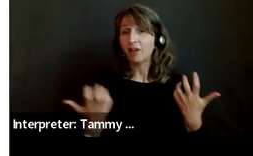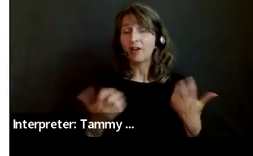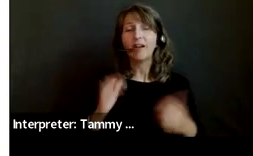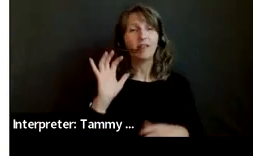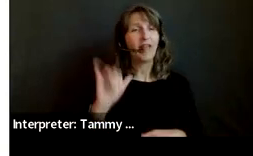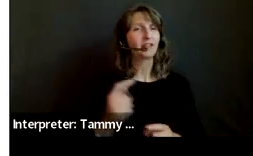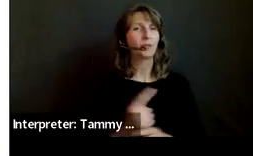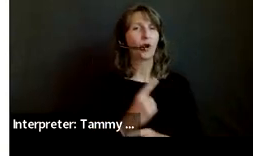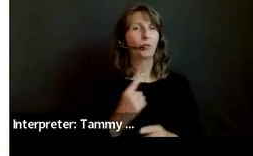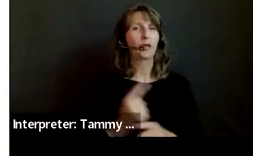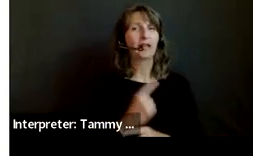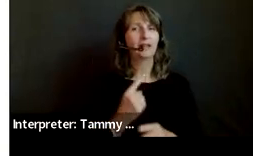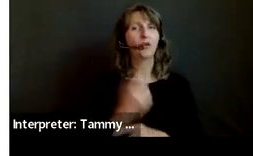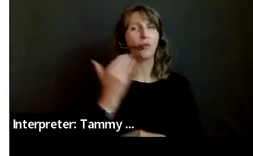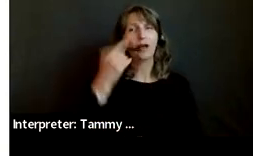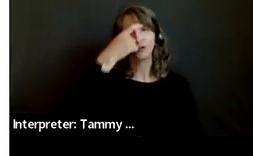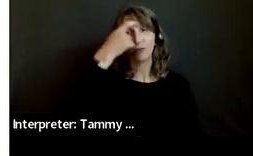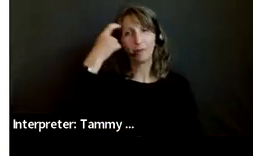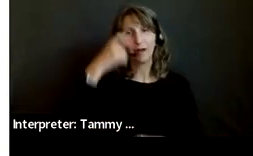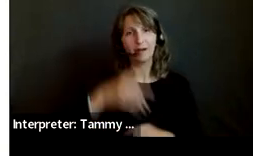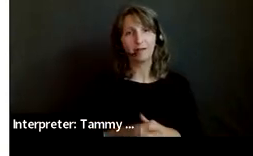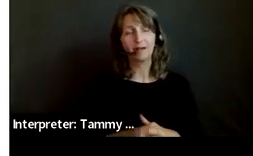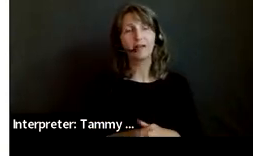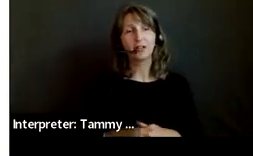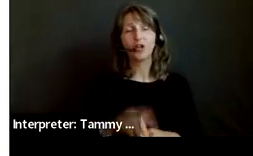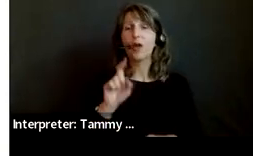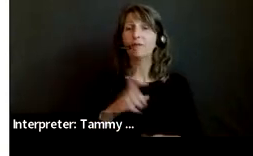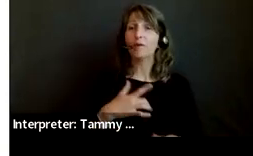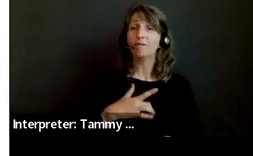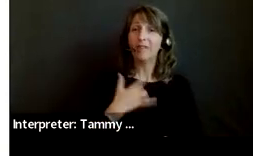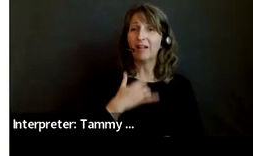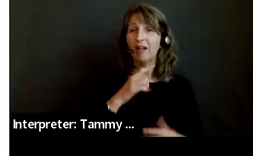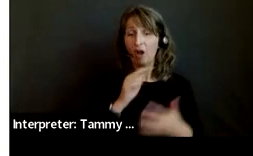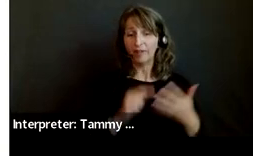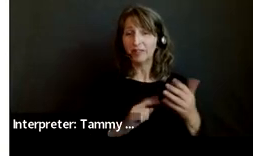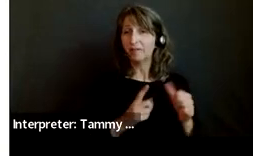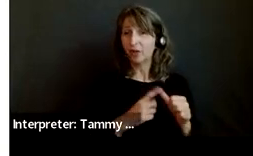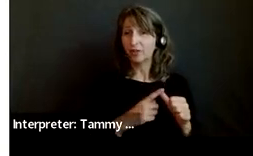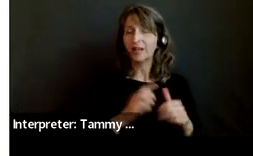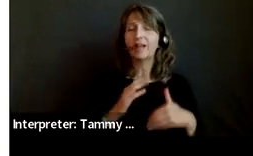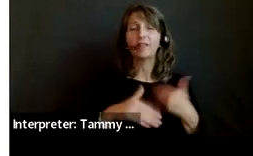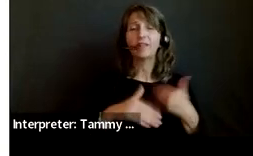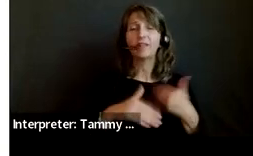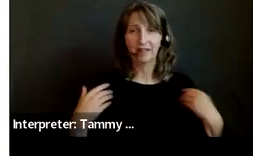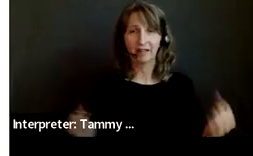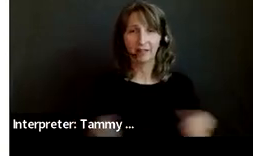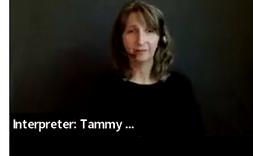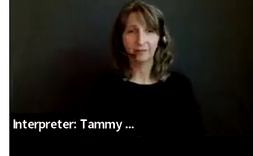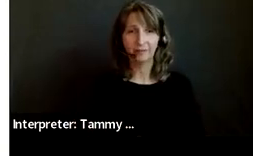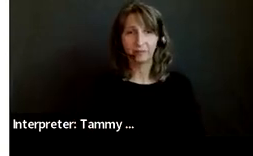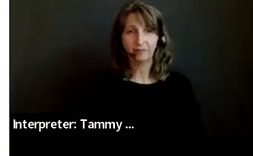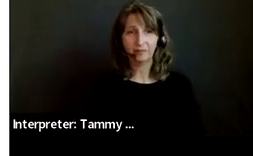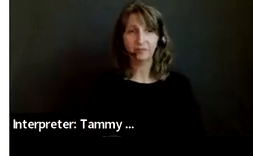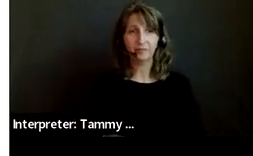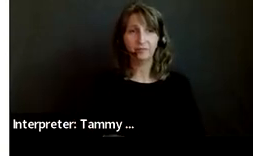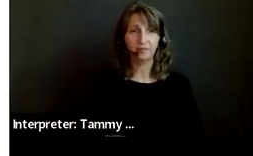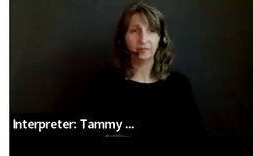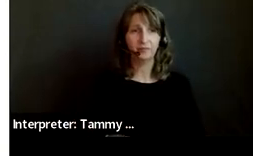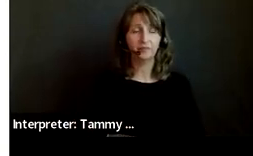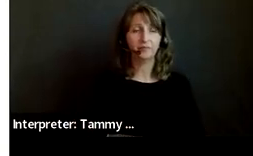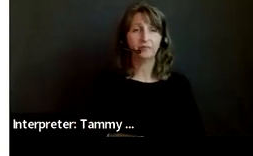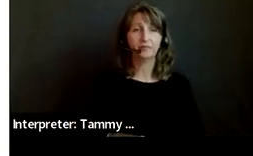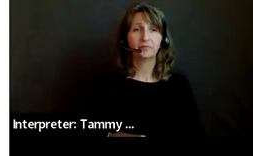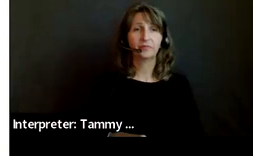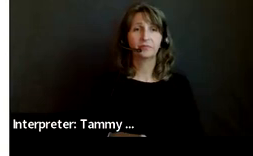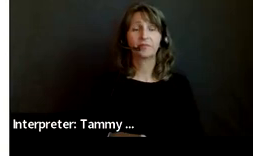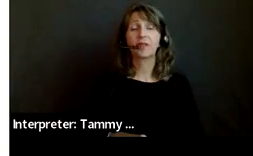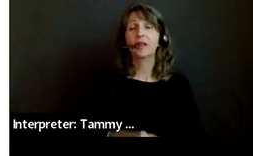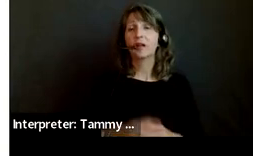And again, you cannot heal if you do not feel. Part of accepting the effects is that person who has been through the traumatic event accepting kind of a grief process.